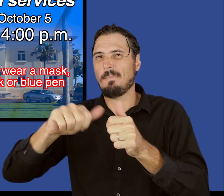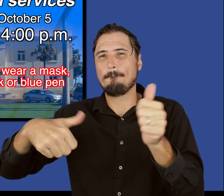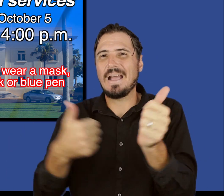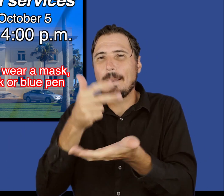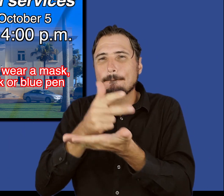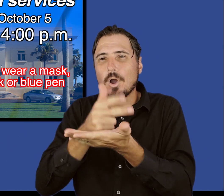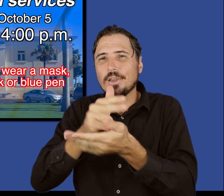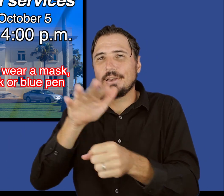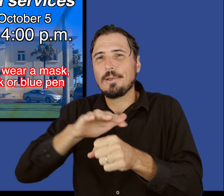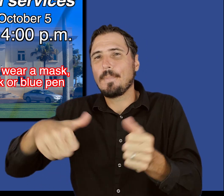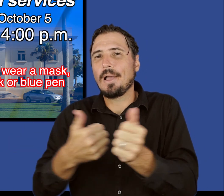Annex Building in Lihu`e